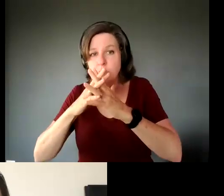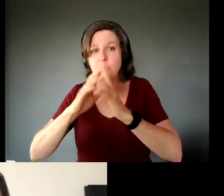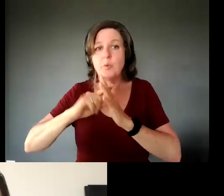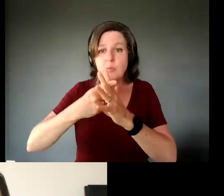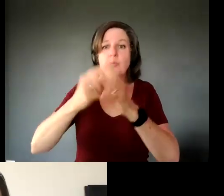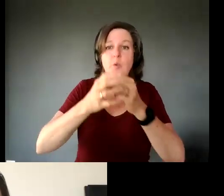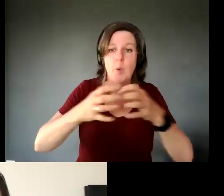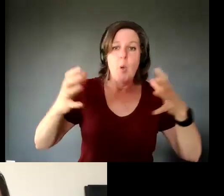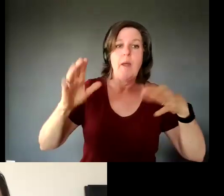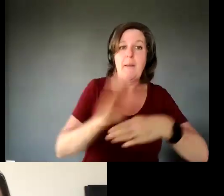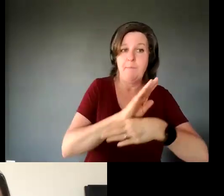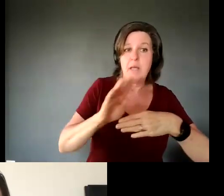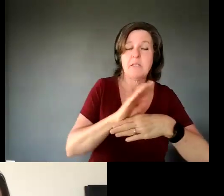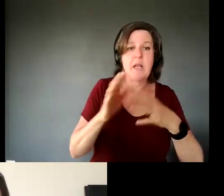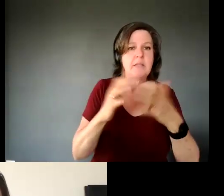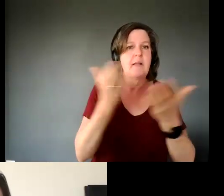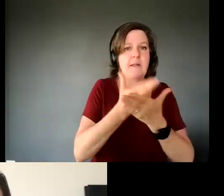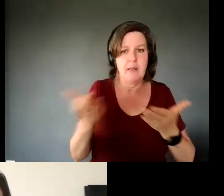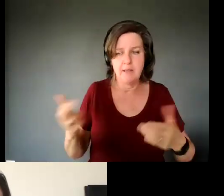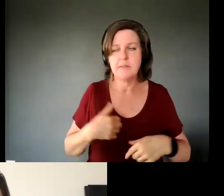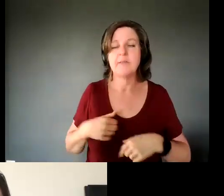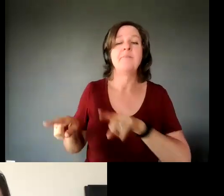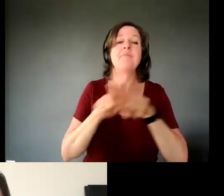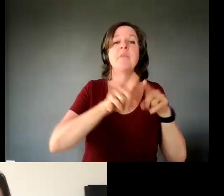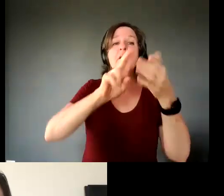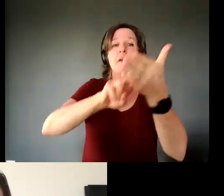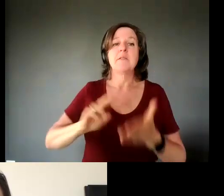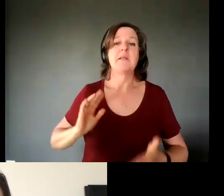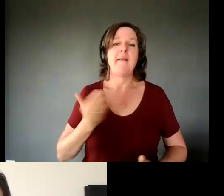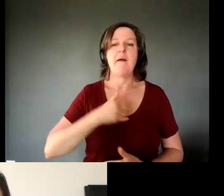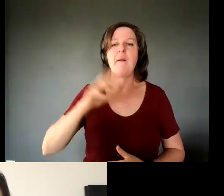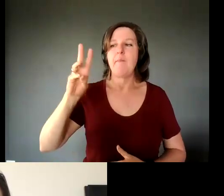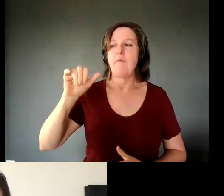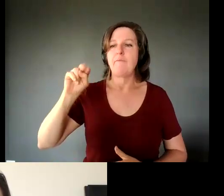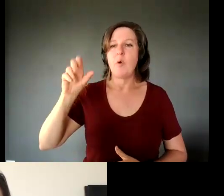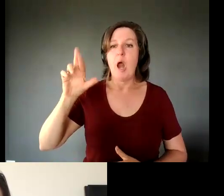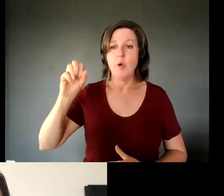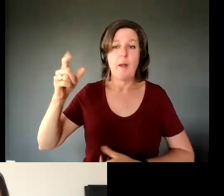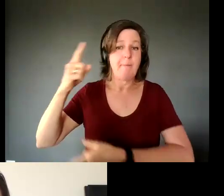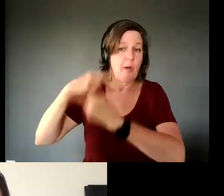Also signing up there for any of our webinars coming up. You can also sign up for our monthly newsletter.